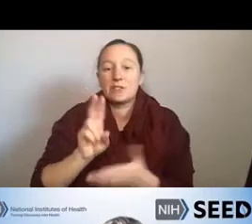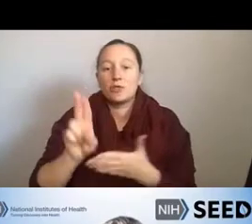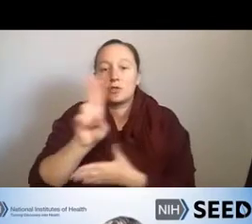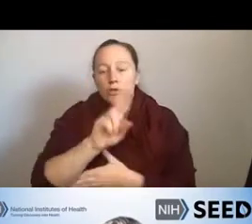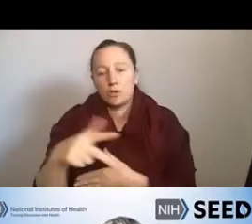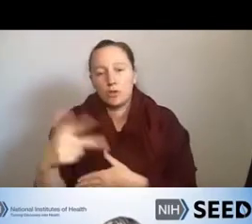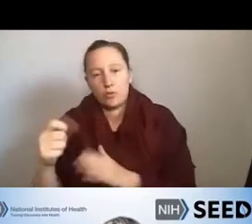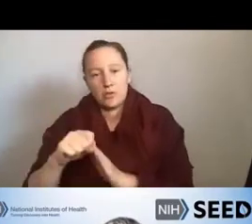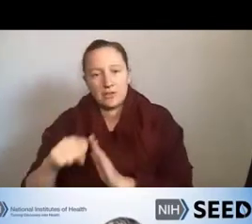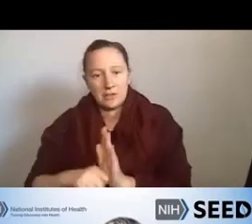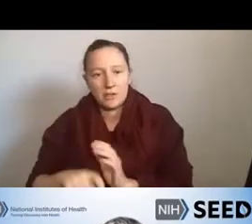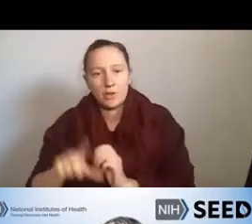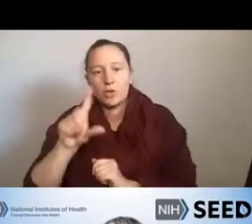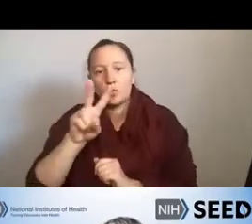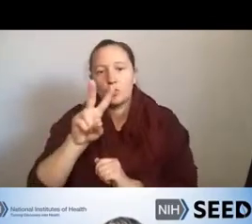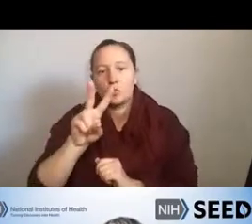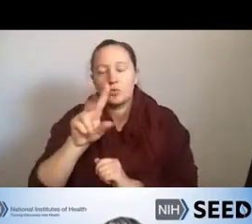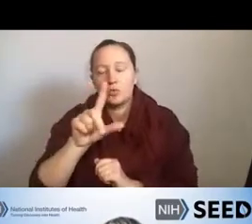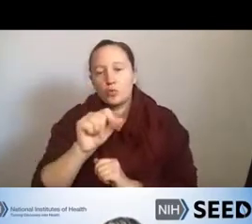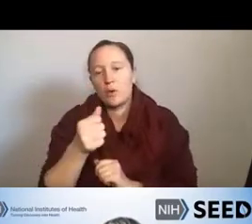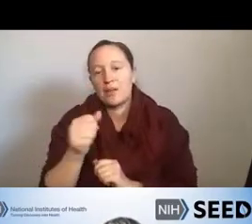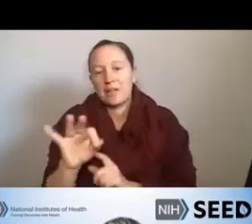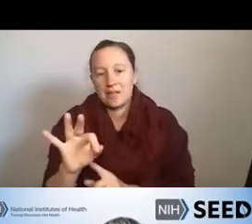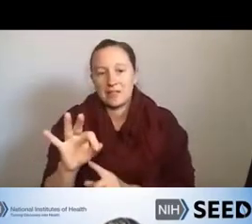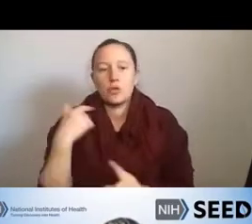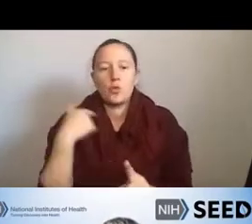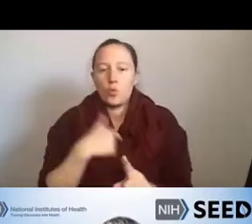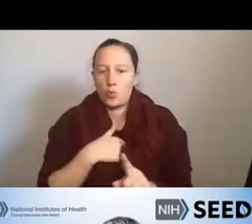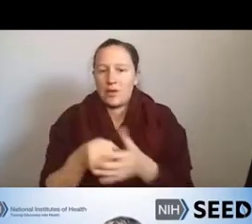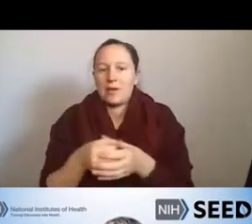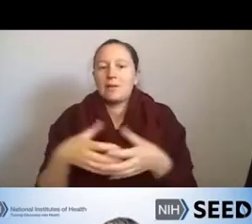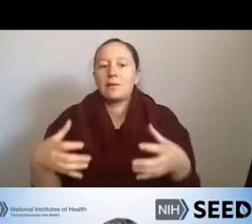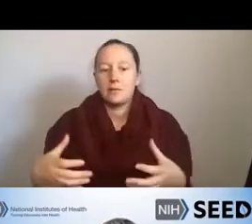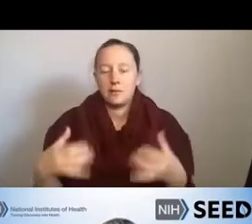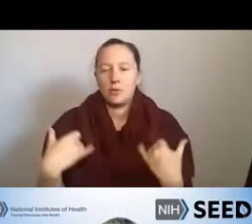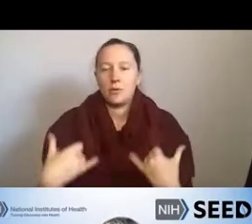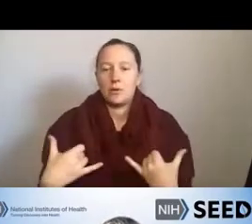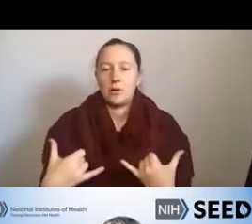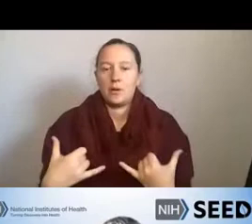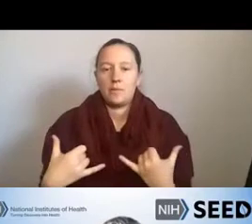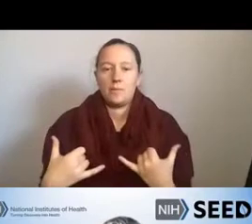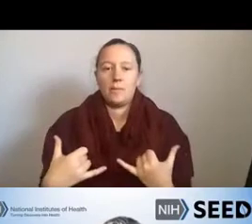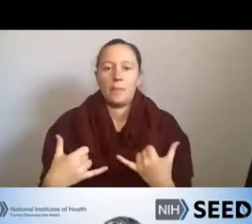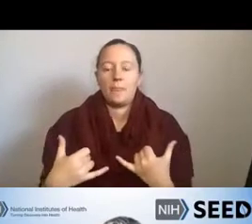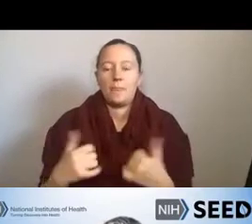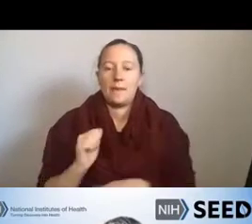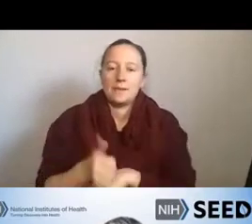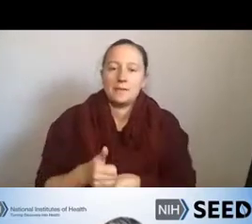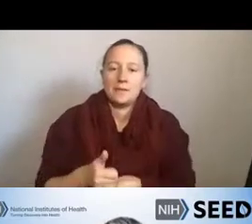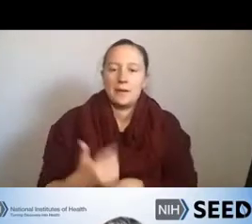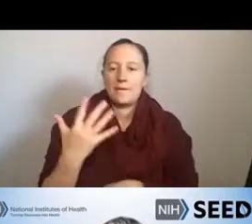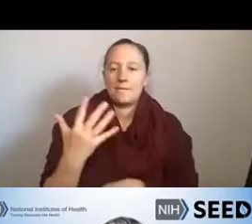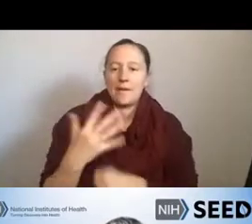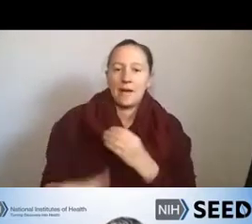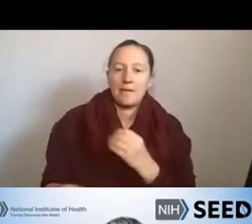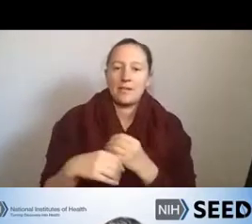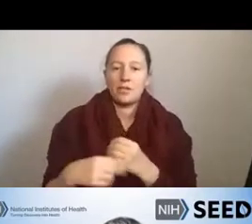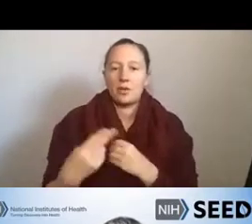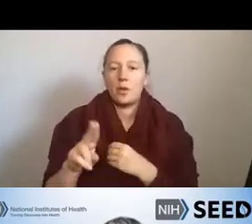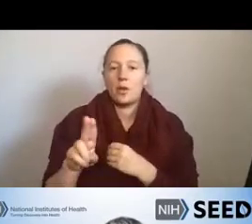And in 2019, we further expanded the REACH program to now establish five additional hubs, and those five additional hubs